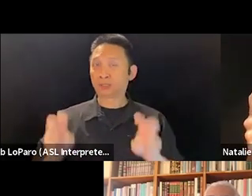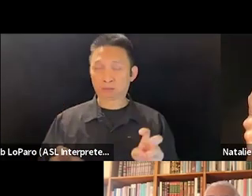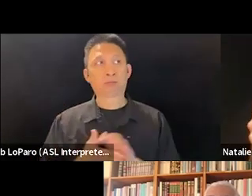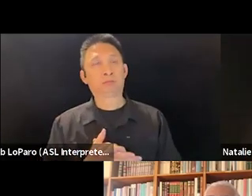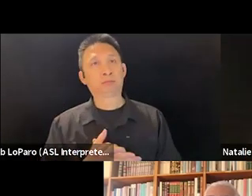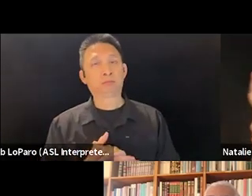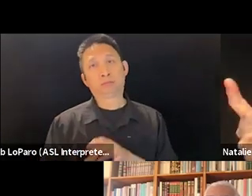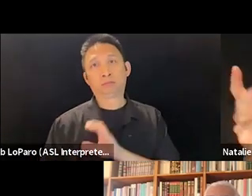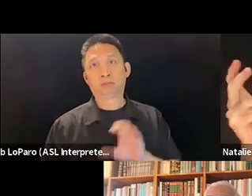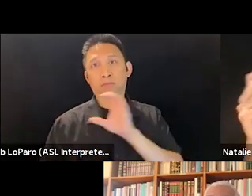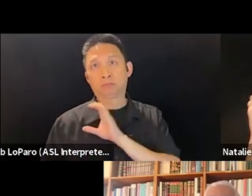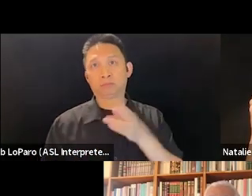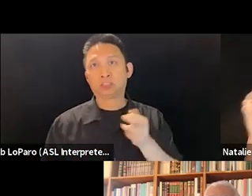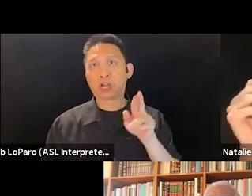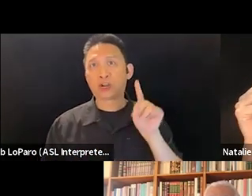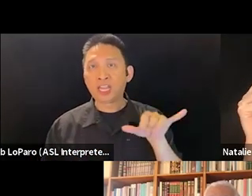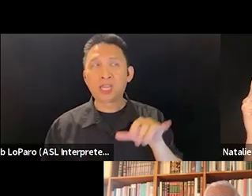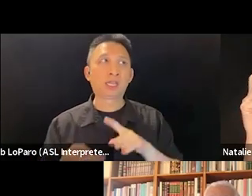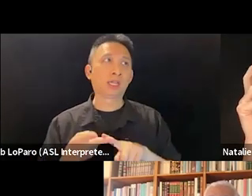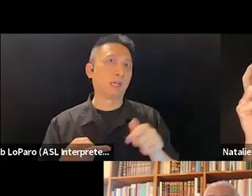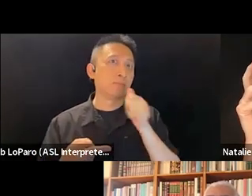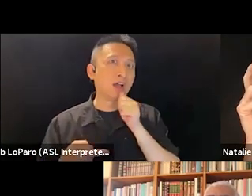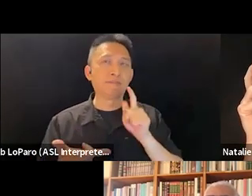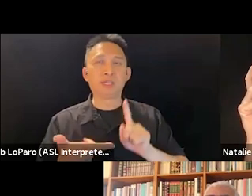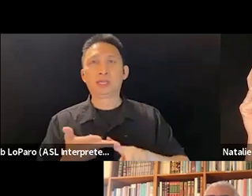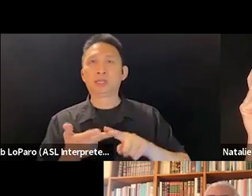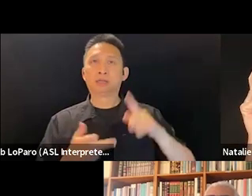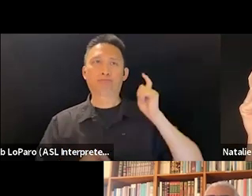private funds, philanthropy, foundations that exist